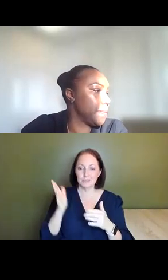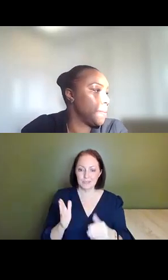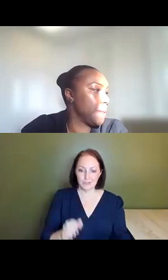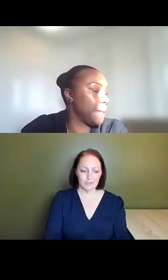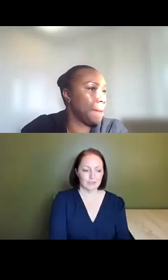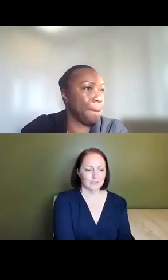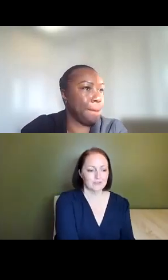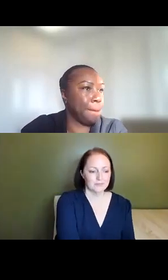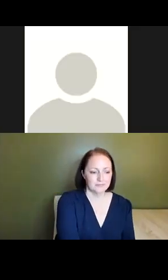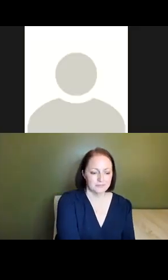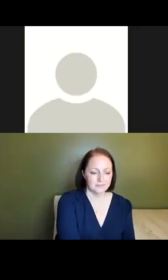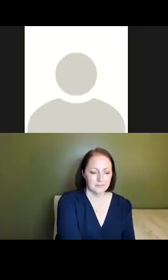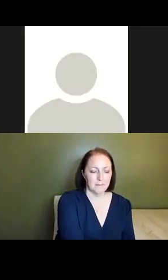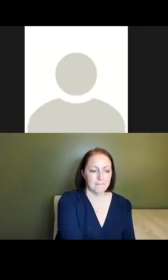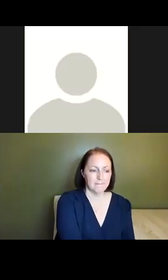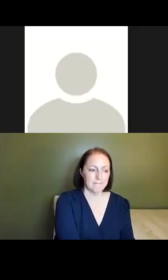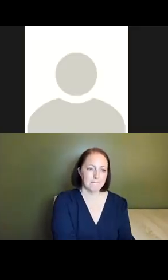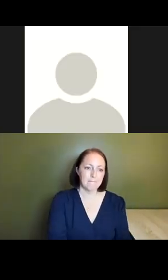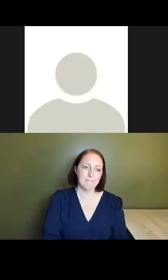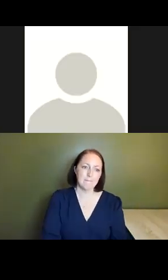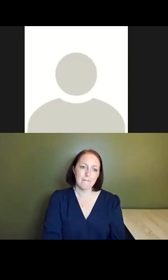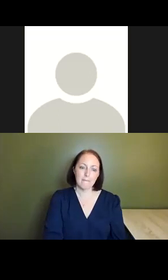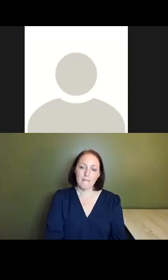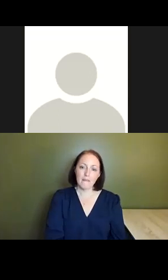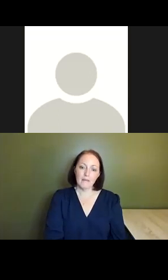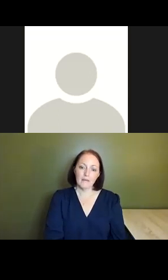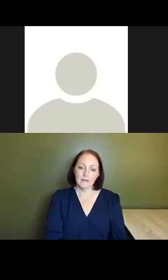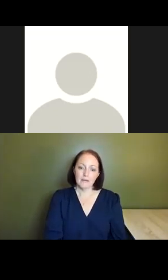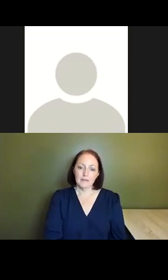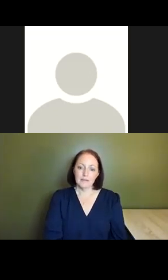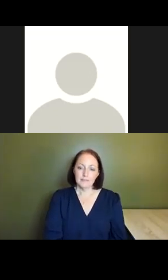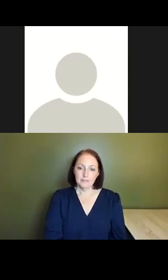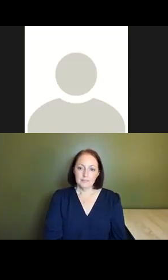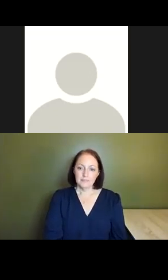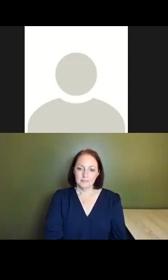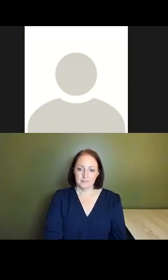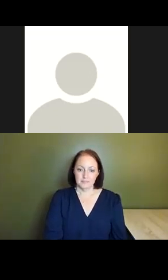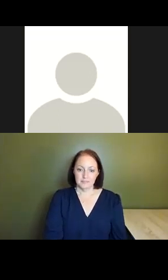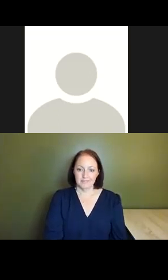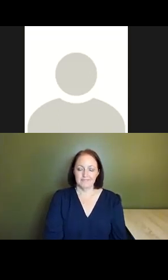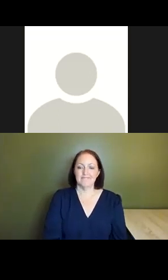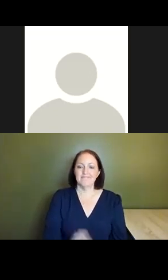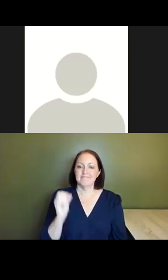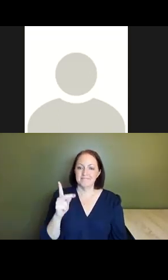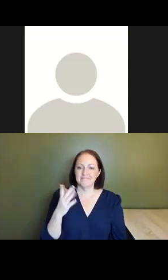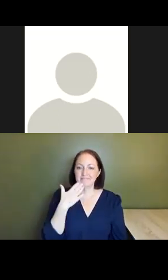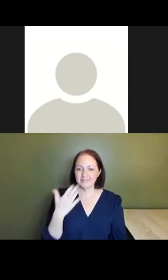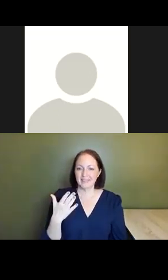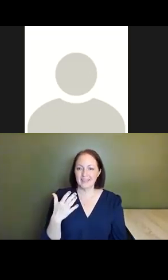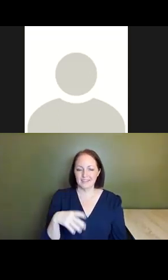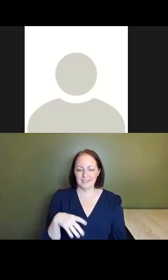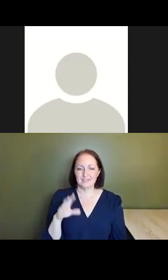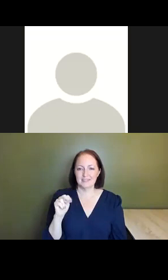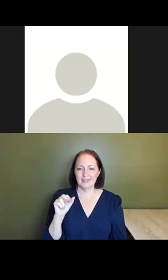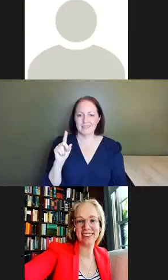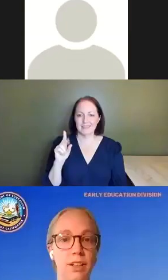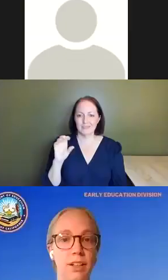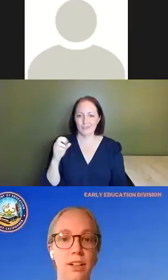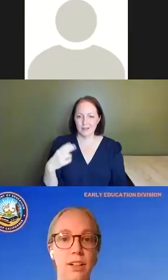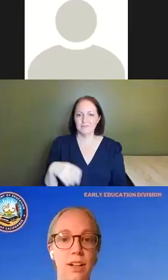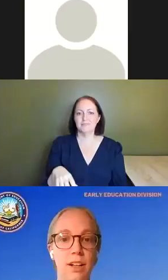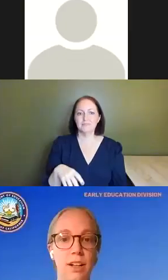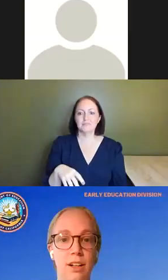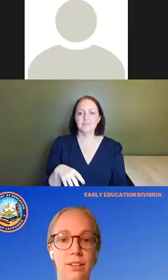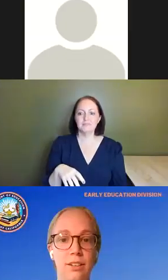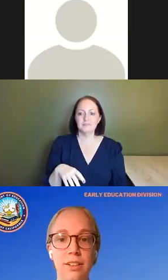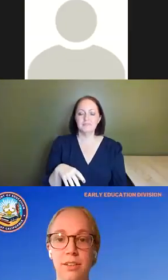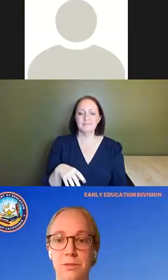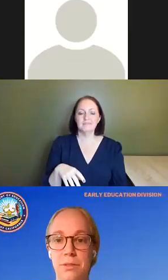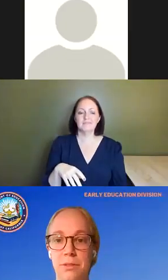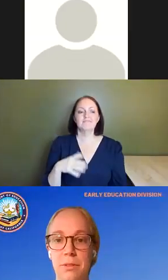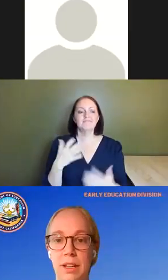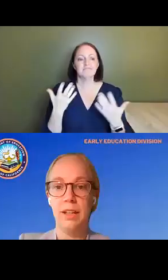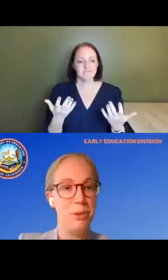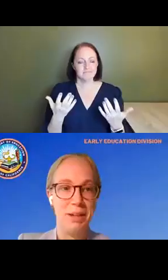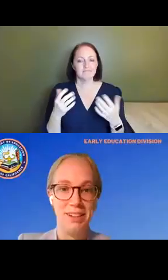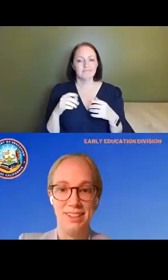Virginia Early: Alright Thank you so much Nadirah. So little things to help you make